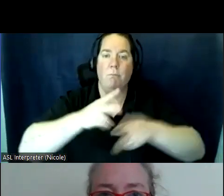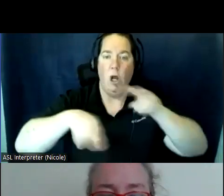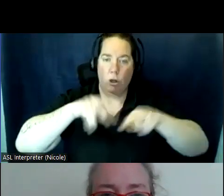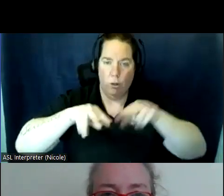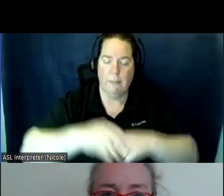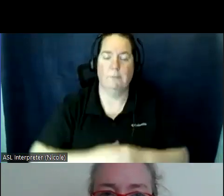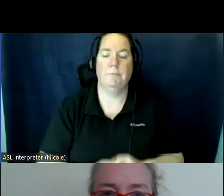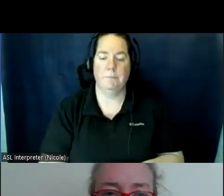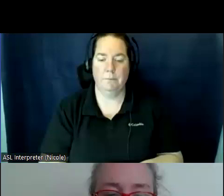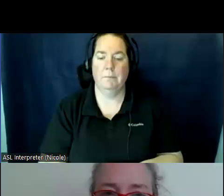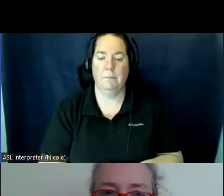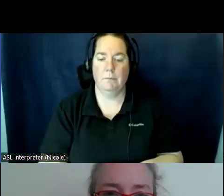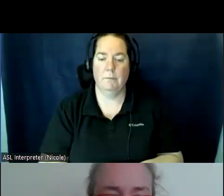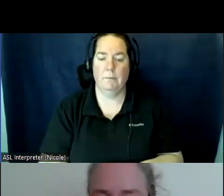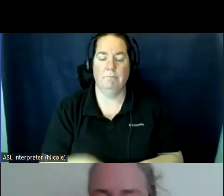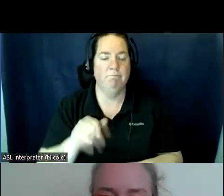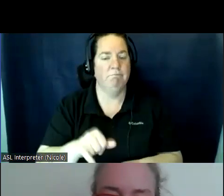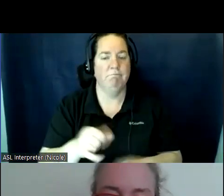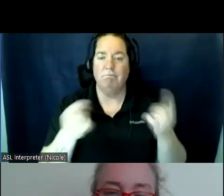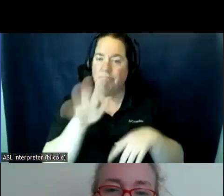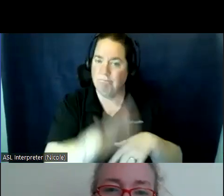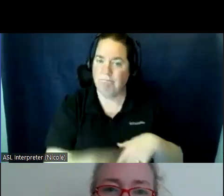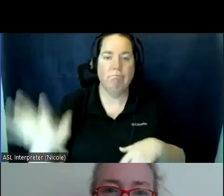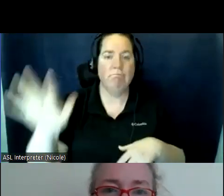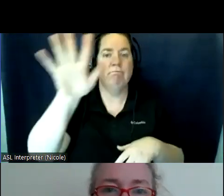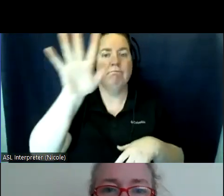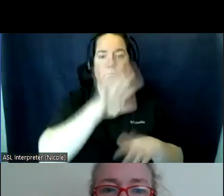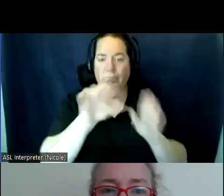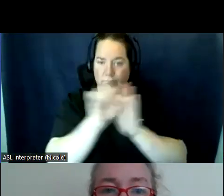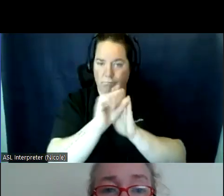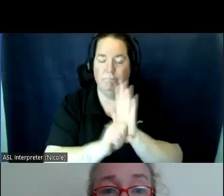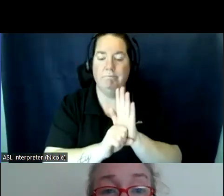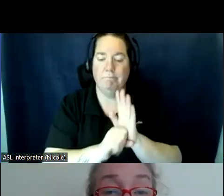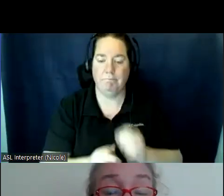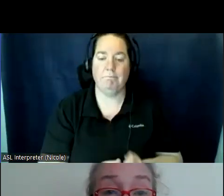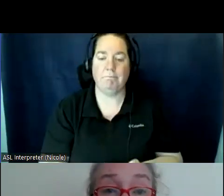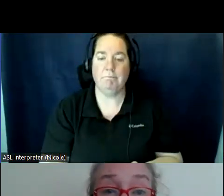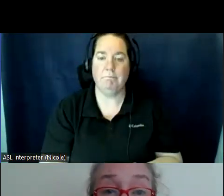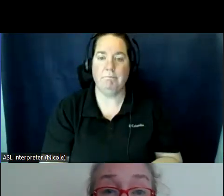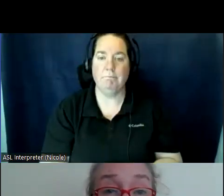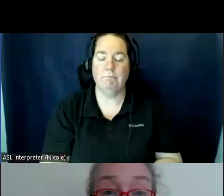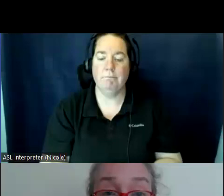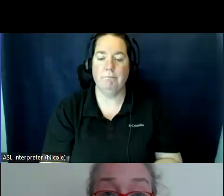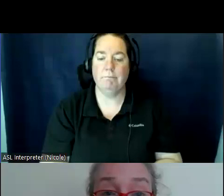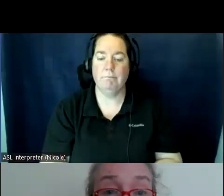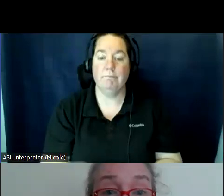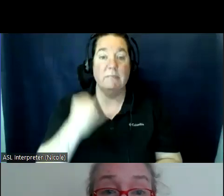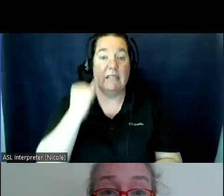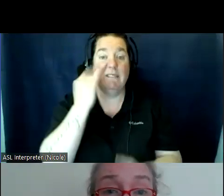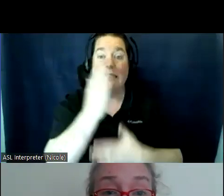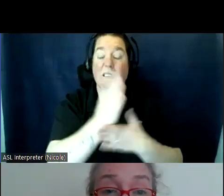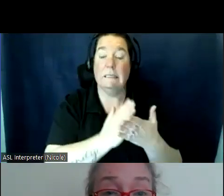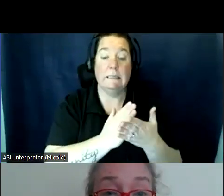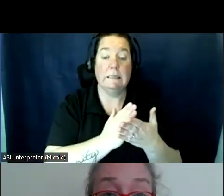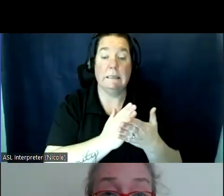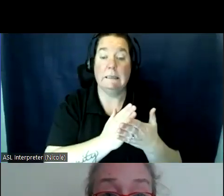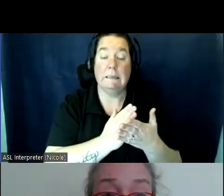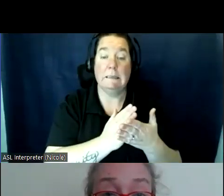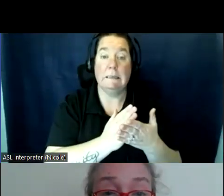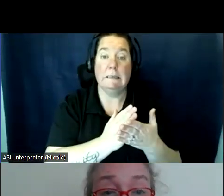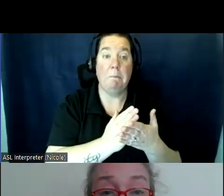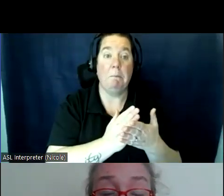That's a practice across the state. If there are some unresolved, some non-compliance issues, so if